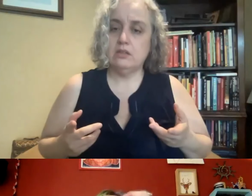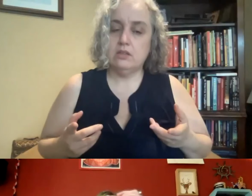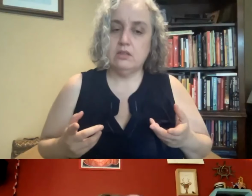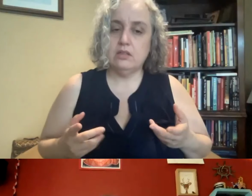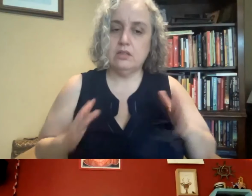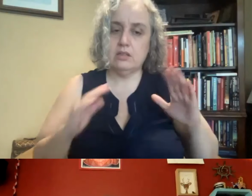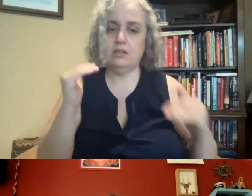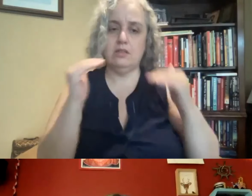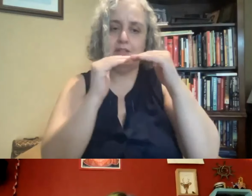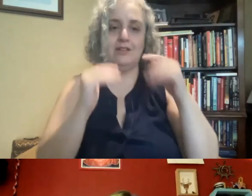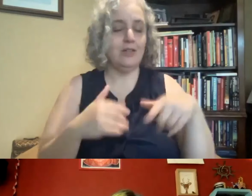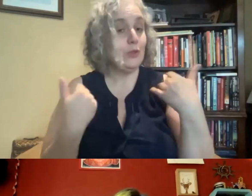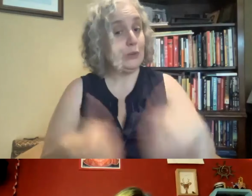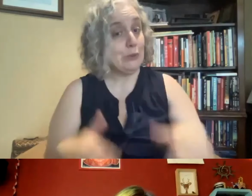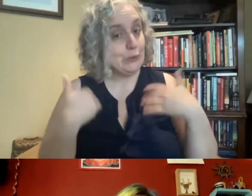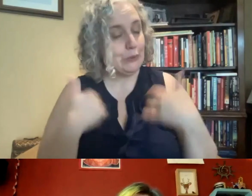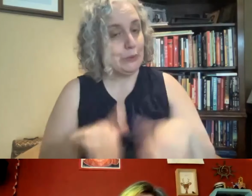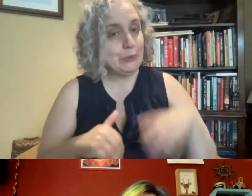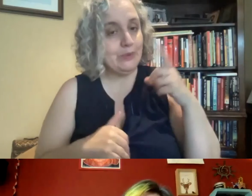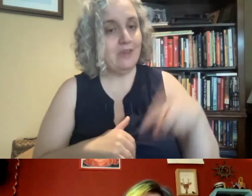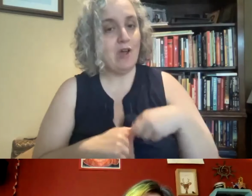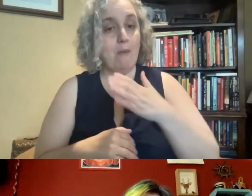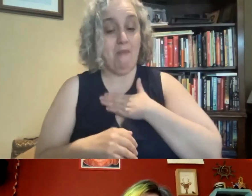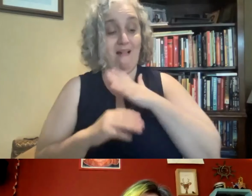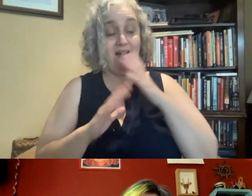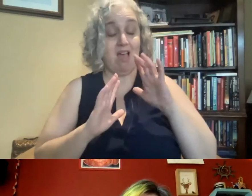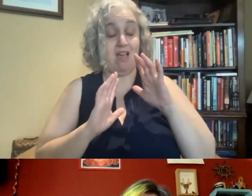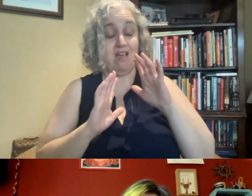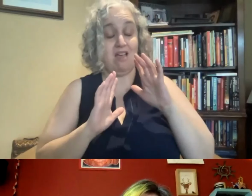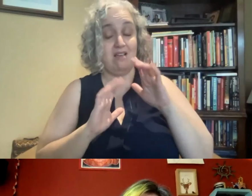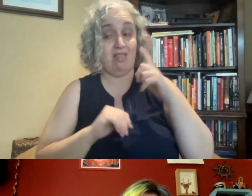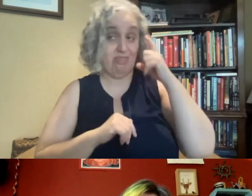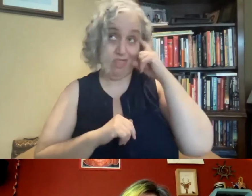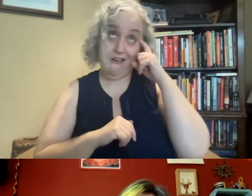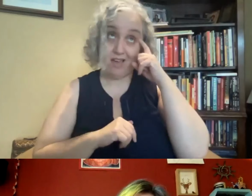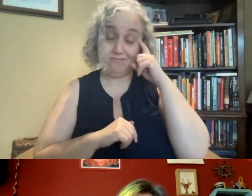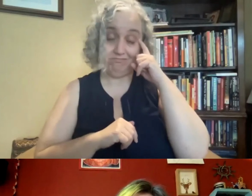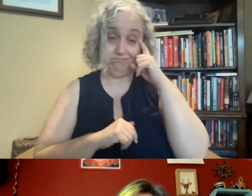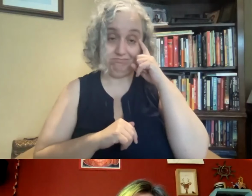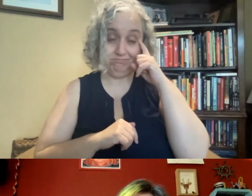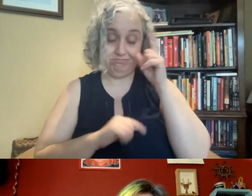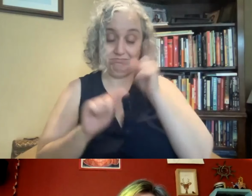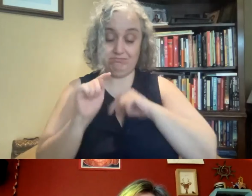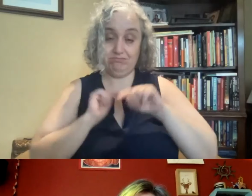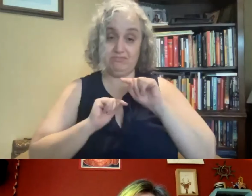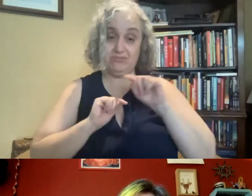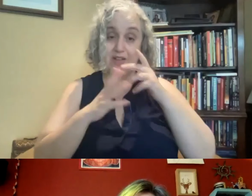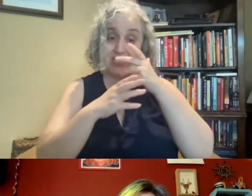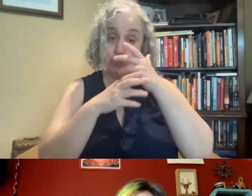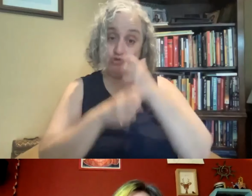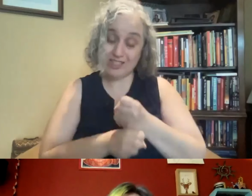Wendy Chisholm: Well, I think my initial thing is, I mean, it goes back to what we were talking about in terms of trust.